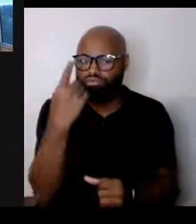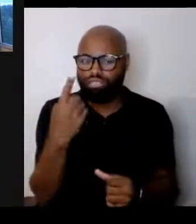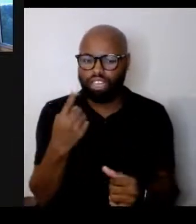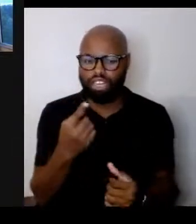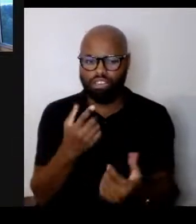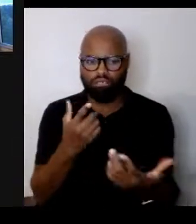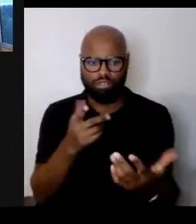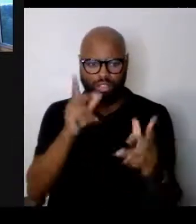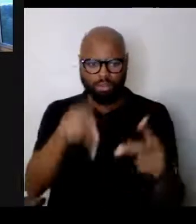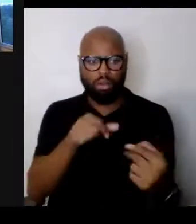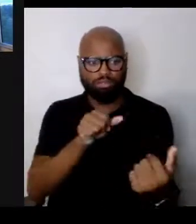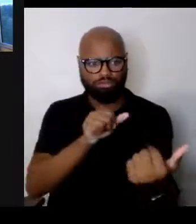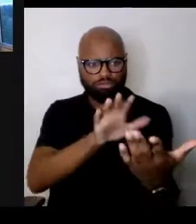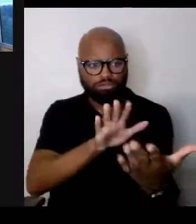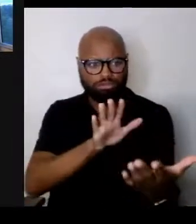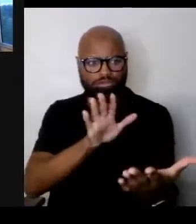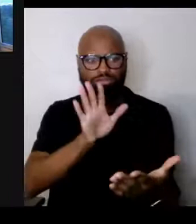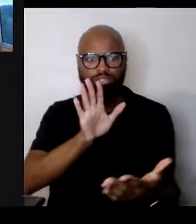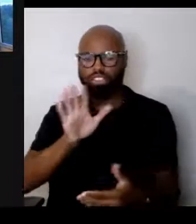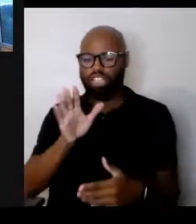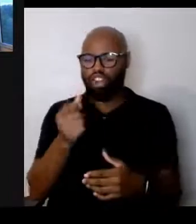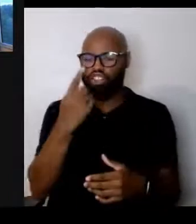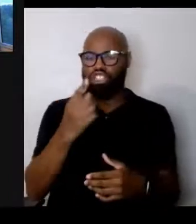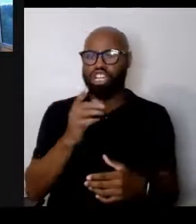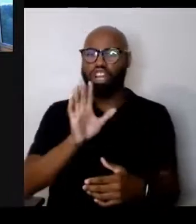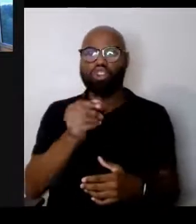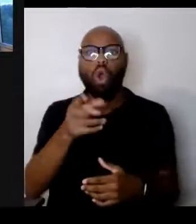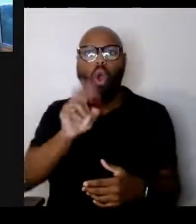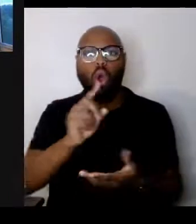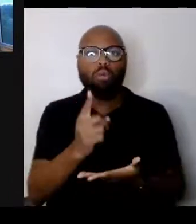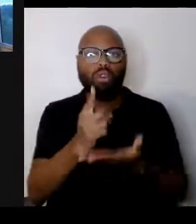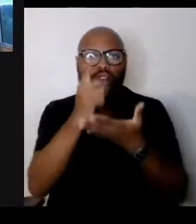and understand the privilege you have in being who you are and being where you are.